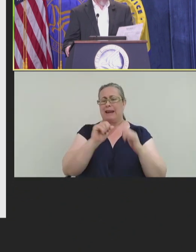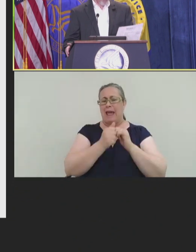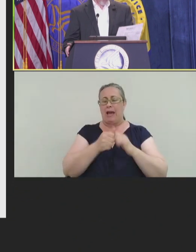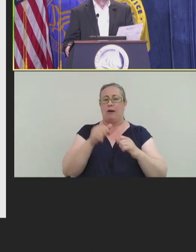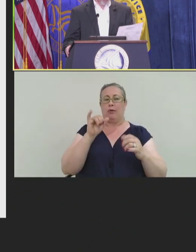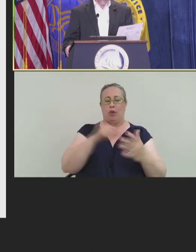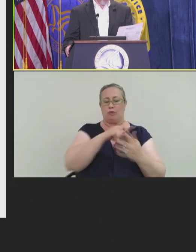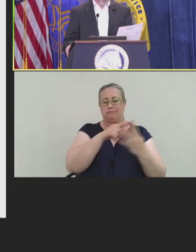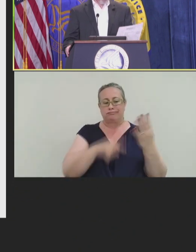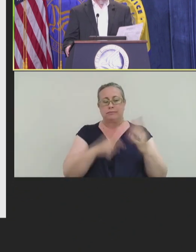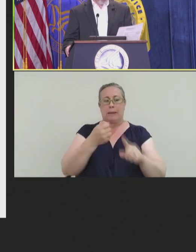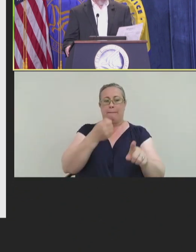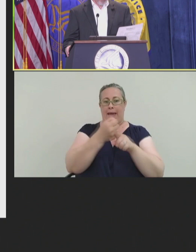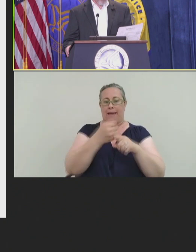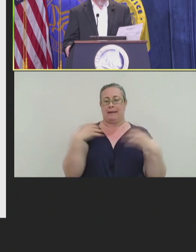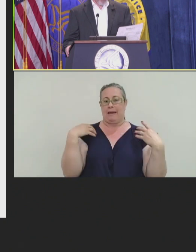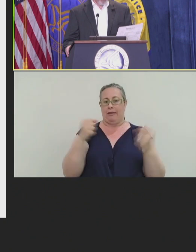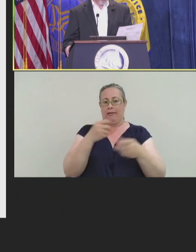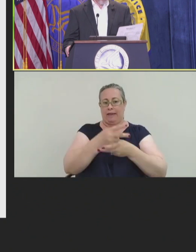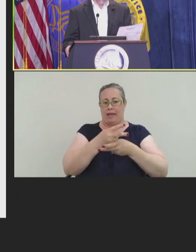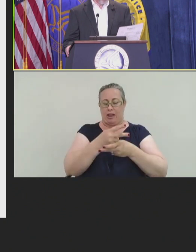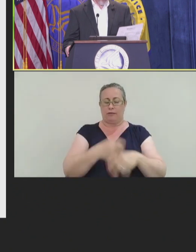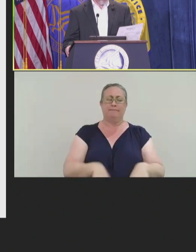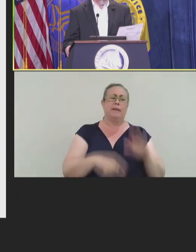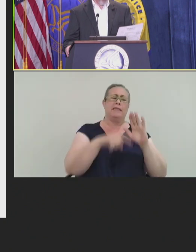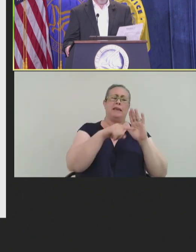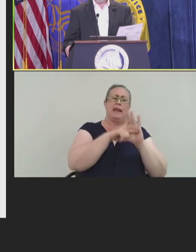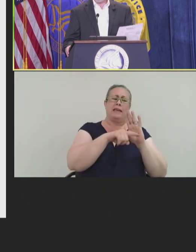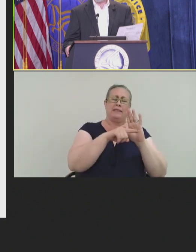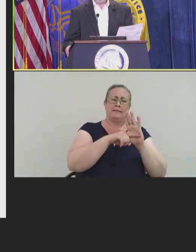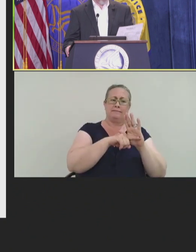the negative impacts on the economy, and additional stresses for individuals and